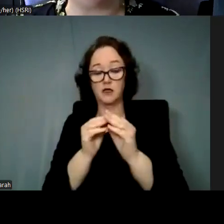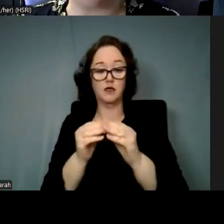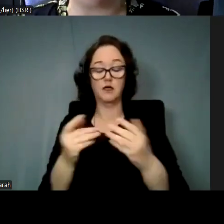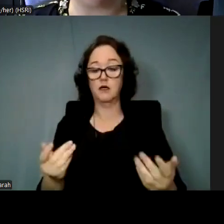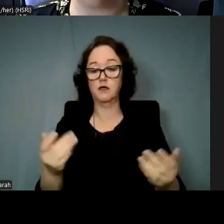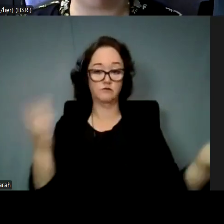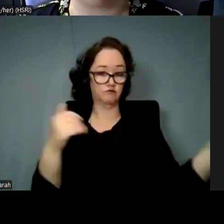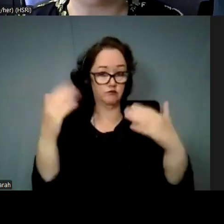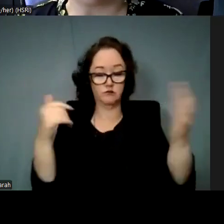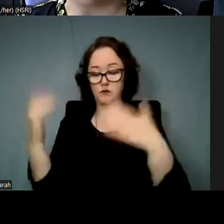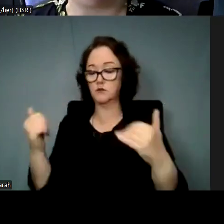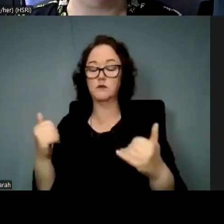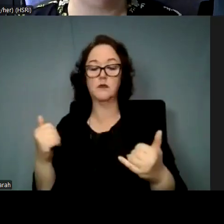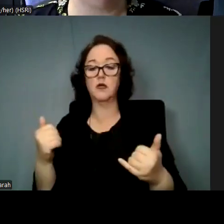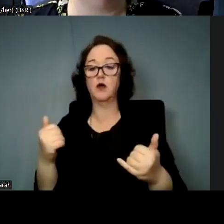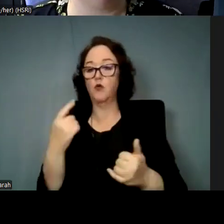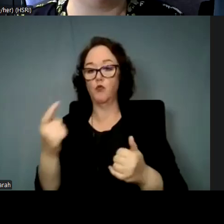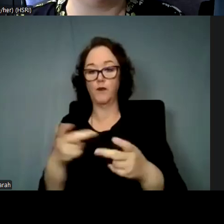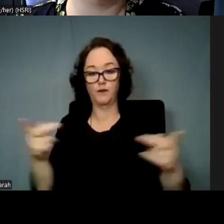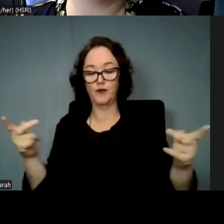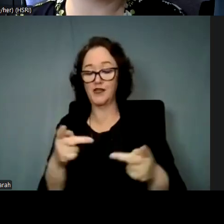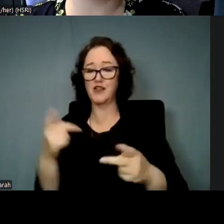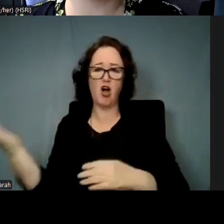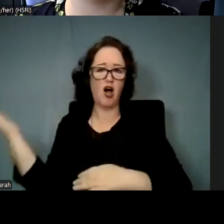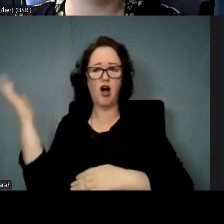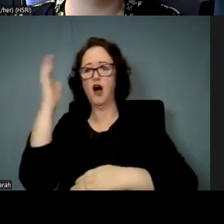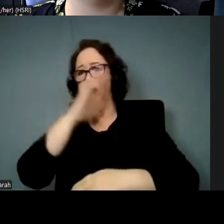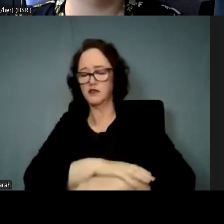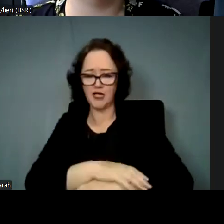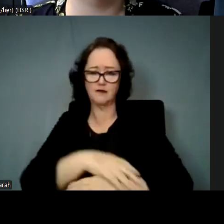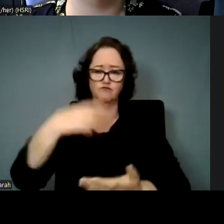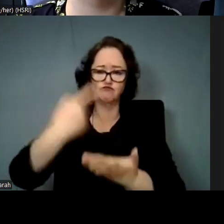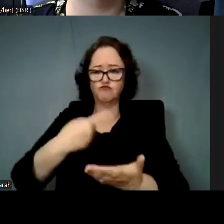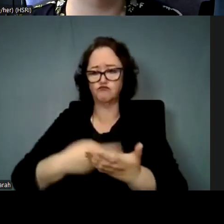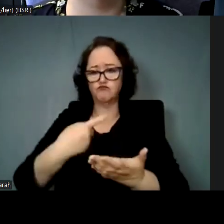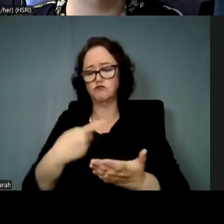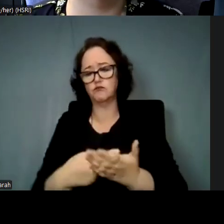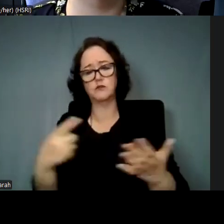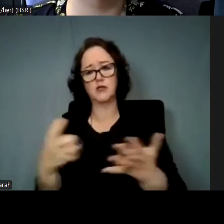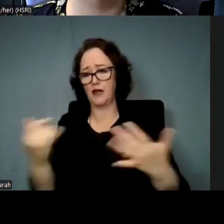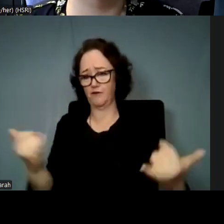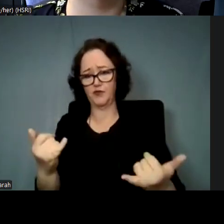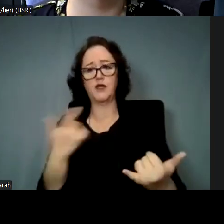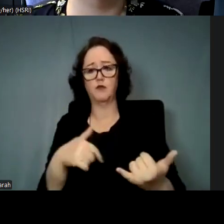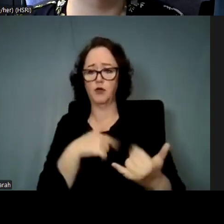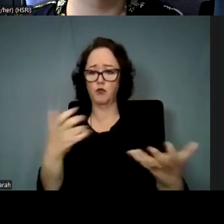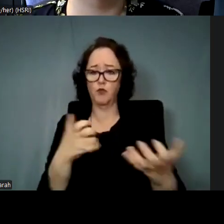one day, and we are still continuing to better self-direction in Ohio. We are now working directly with our